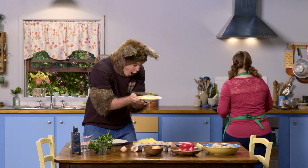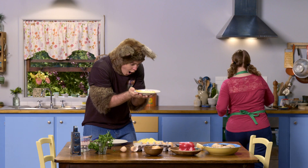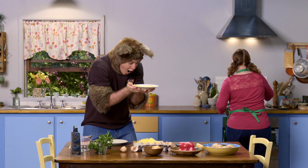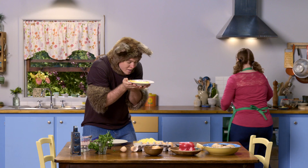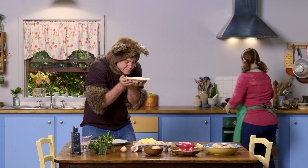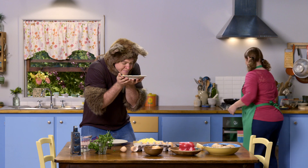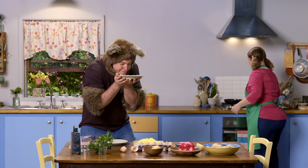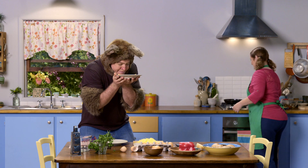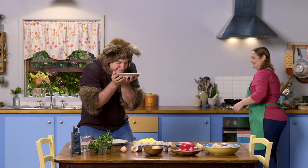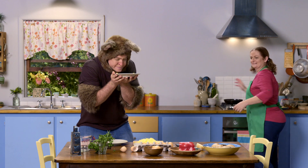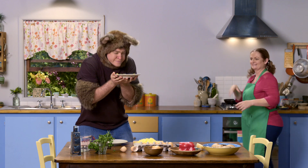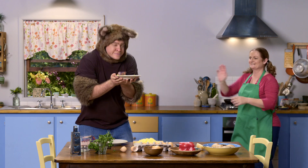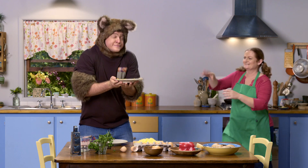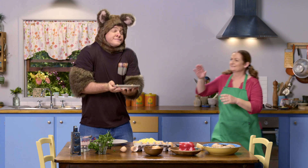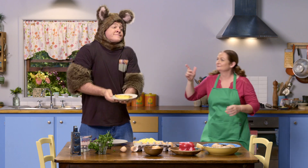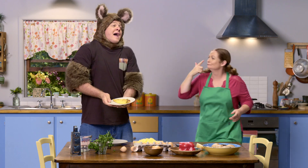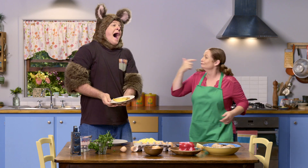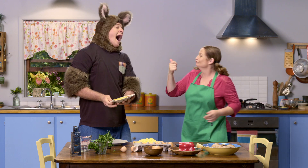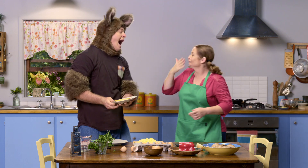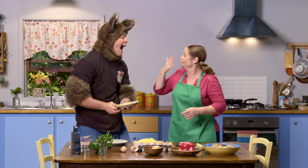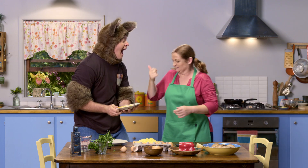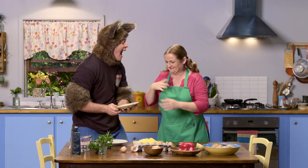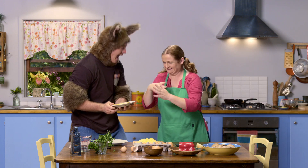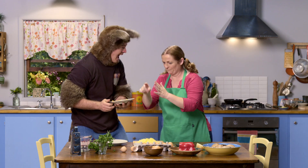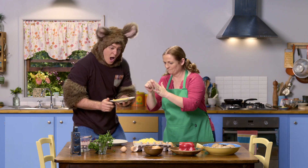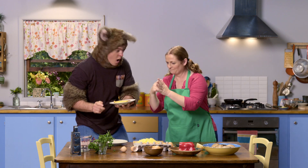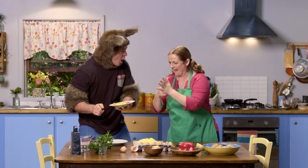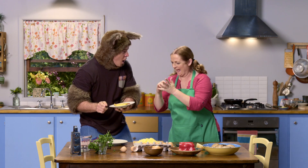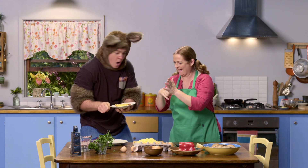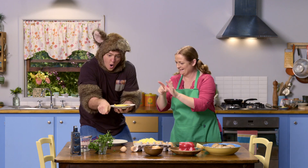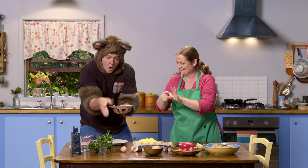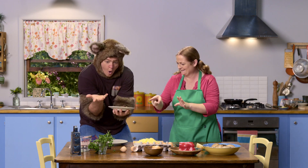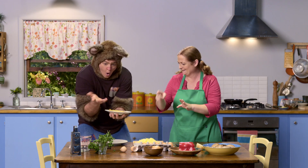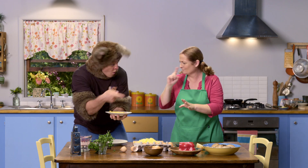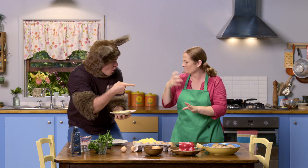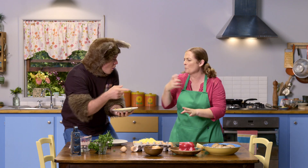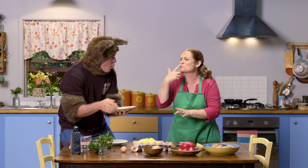Oh! (SNIFFS) Ahhh! It smells great, doesn't it, Possum?